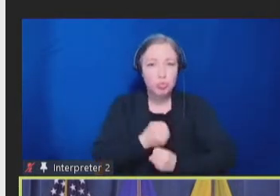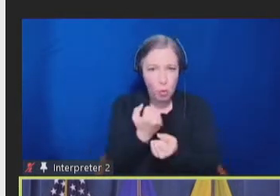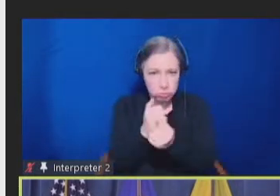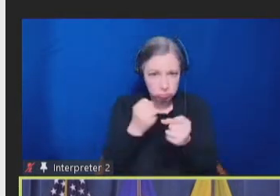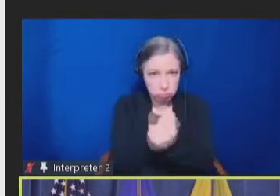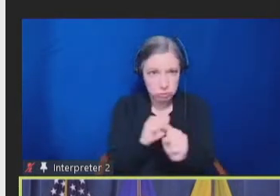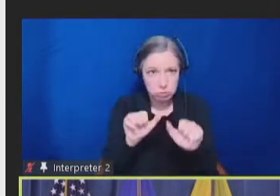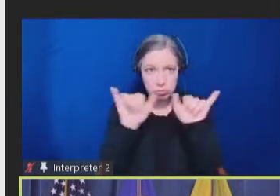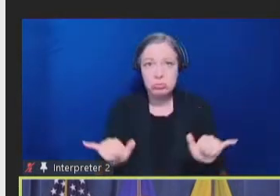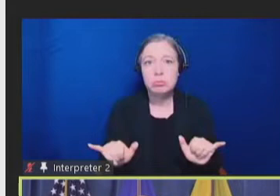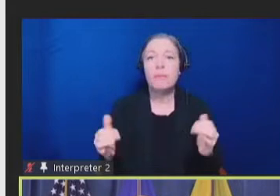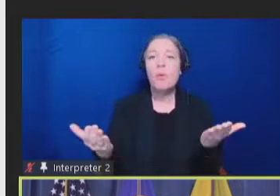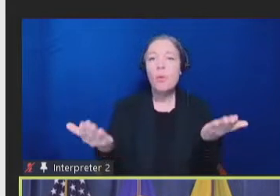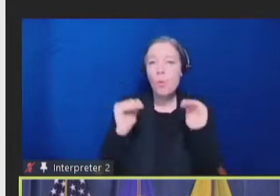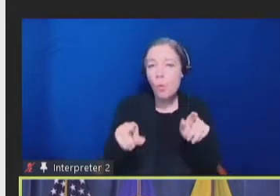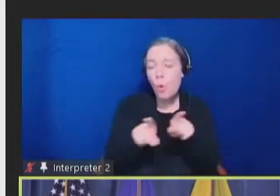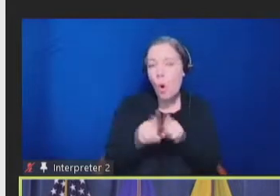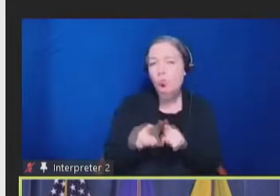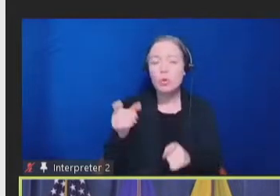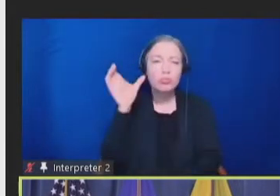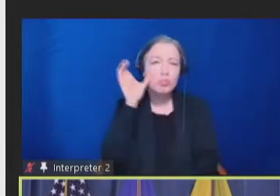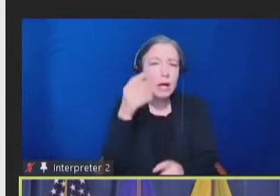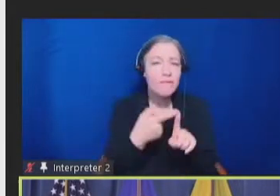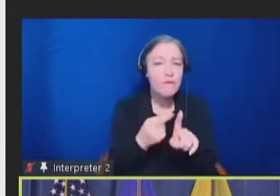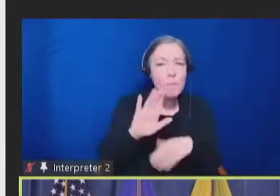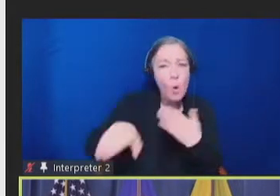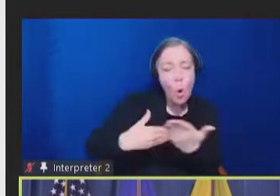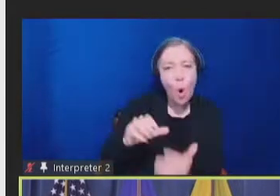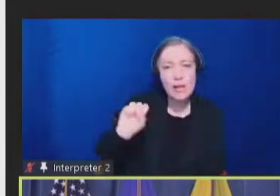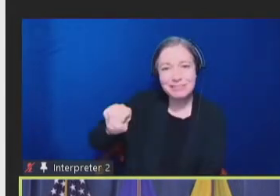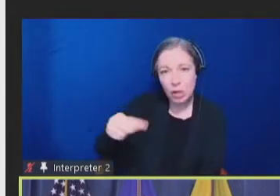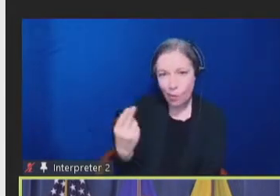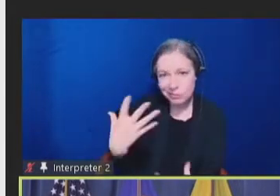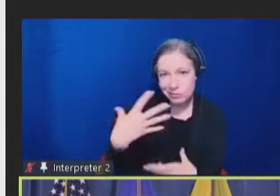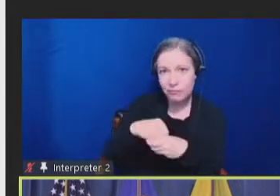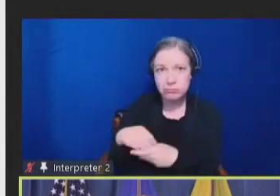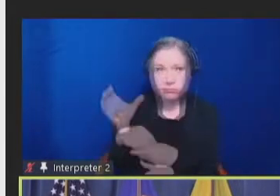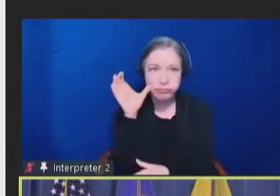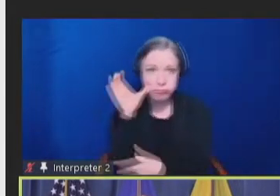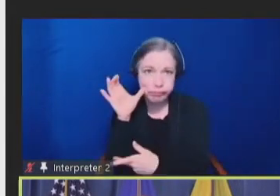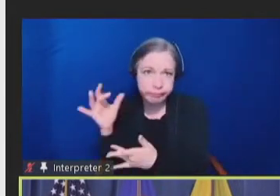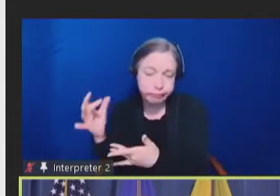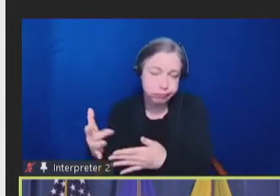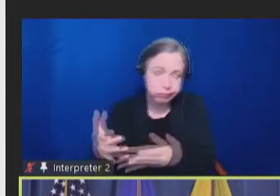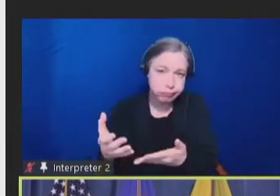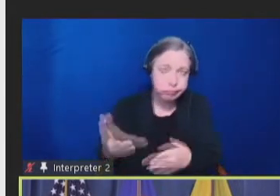timely detection and assessment of vaccine safety signals to better inform clinical decision